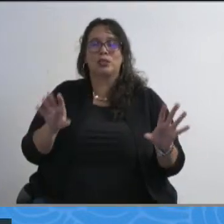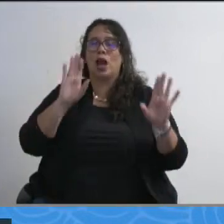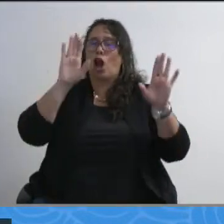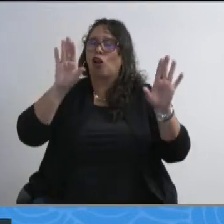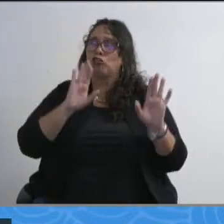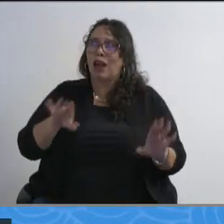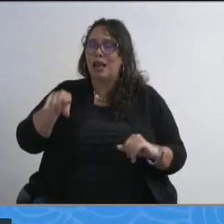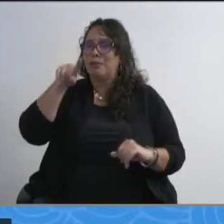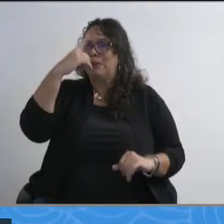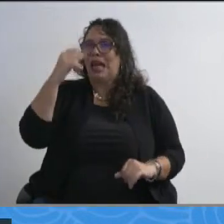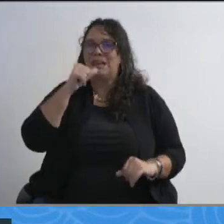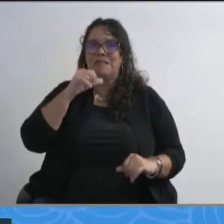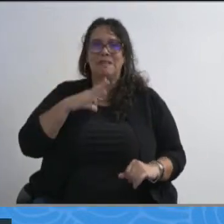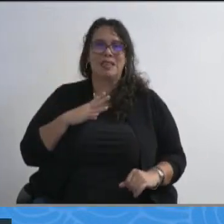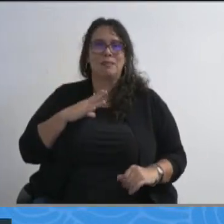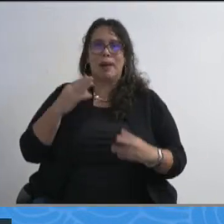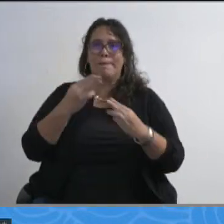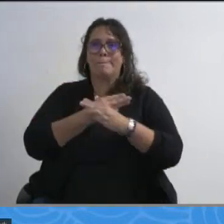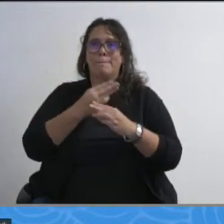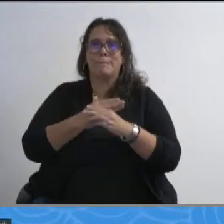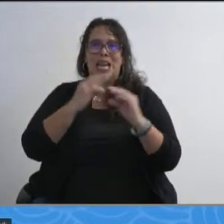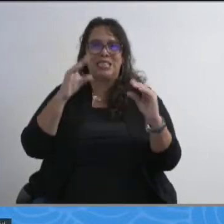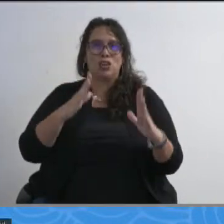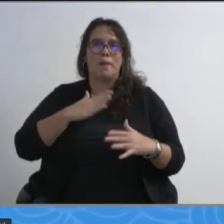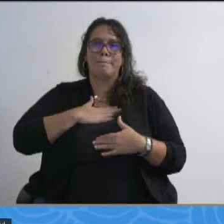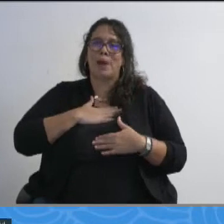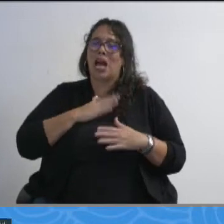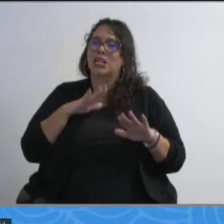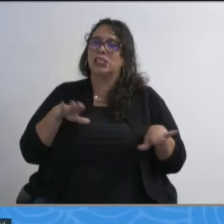that my children really appreciated having on campus.